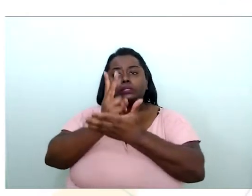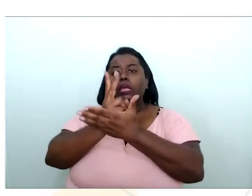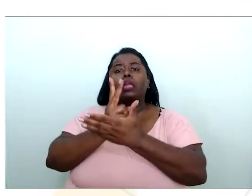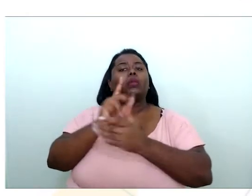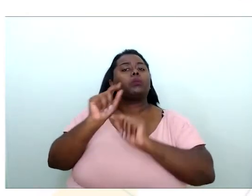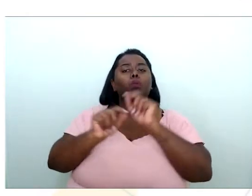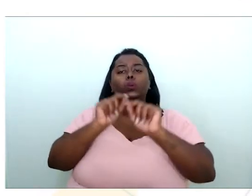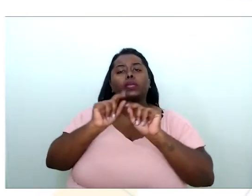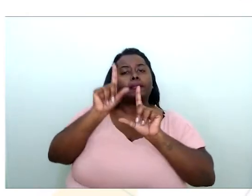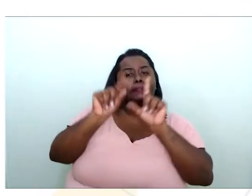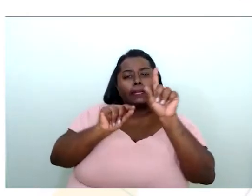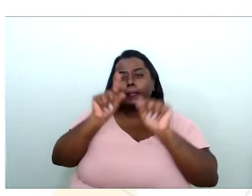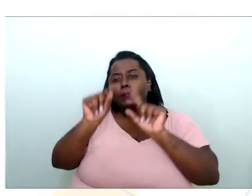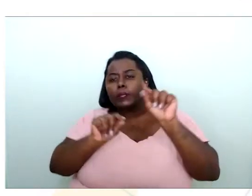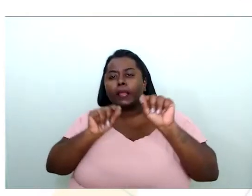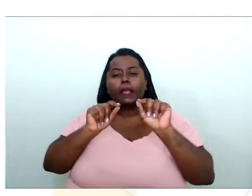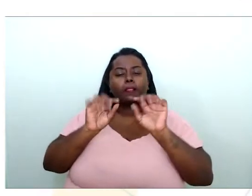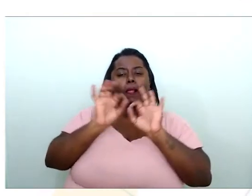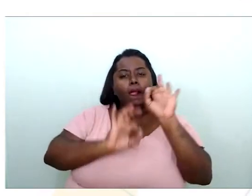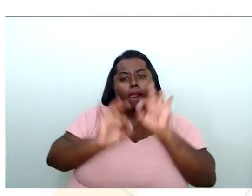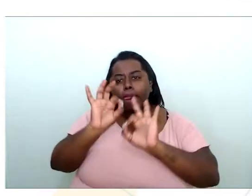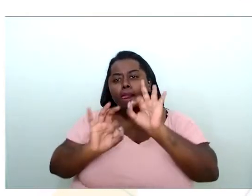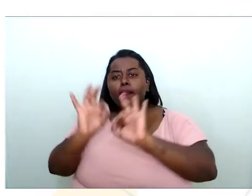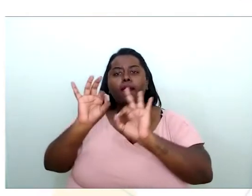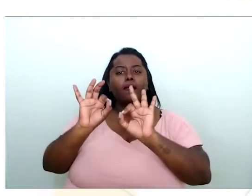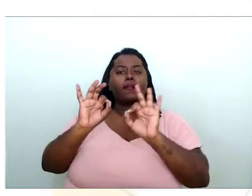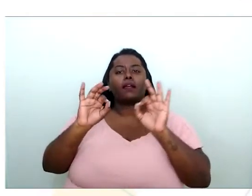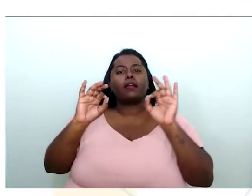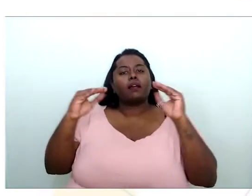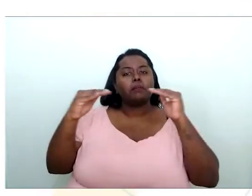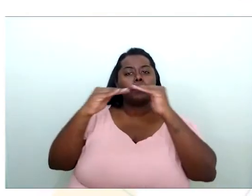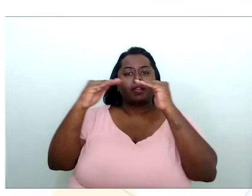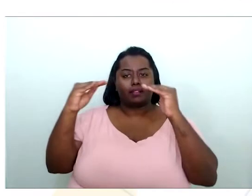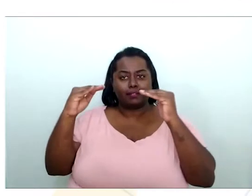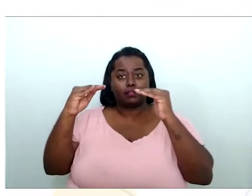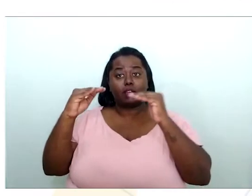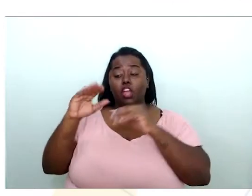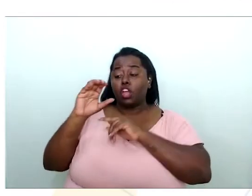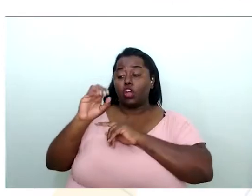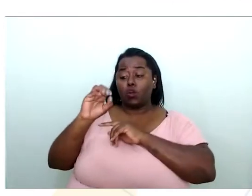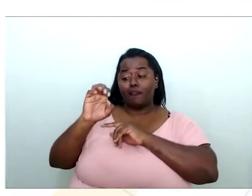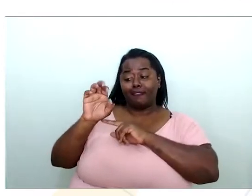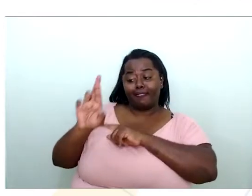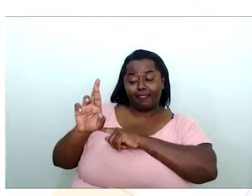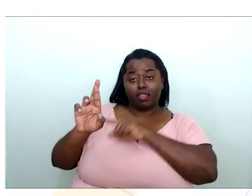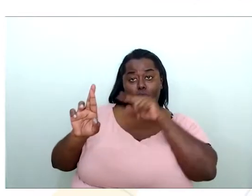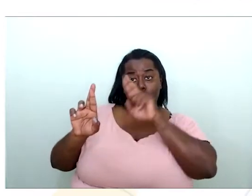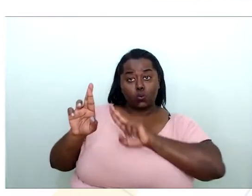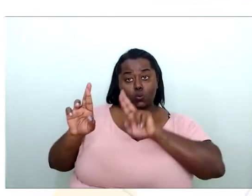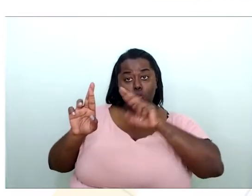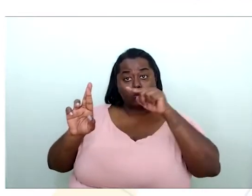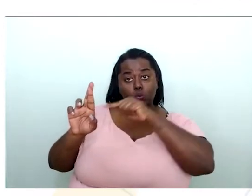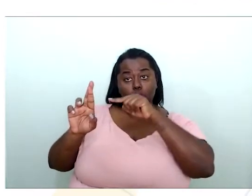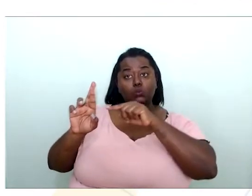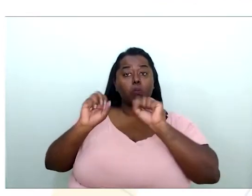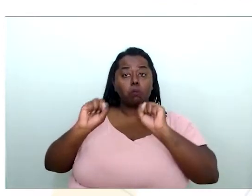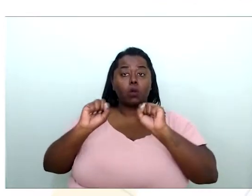suitability and relevance the adoption of OER will improve access but it will not